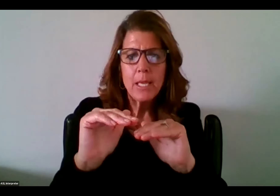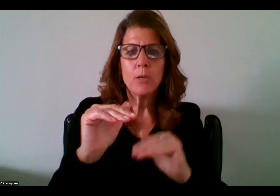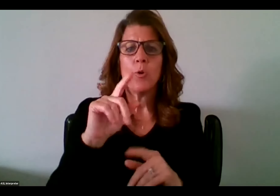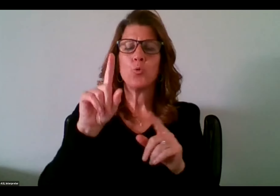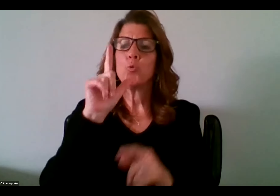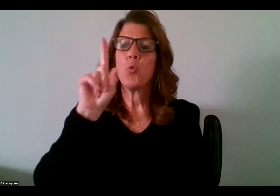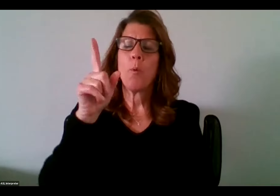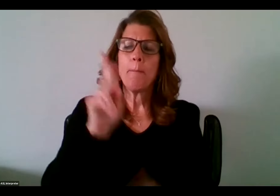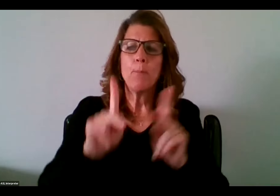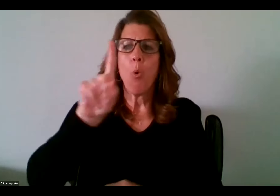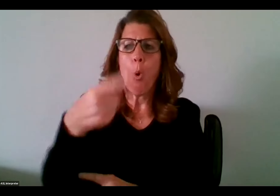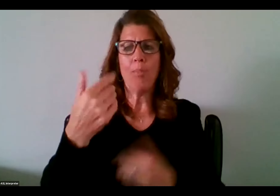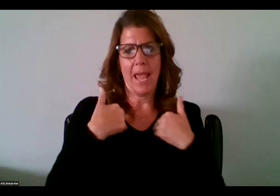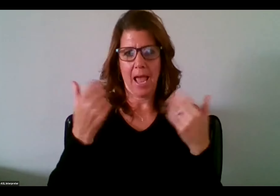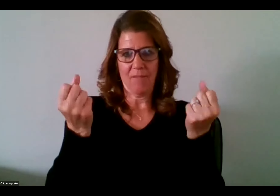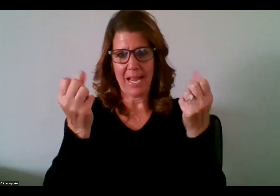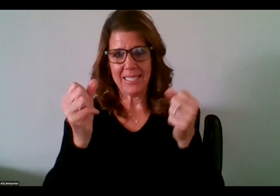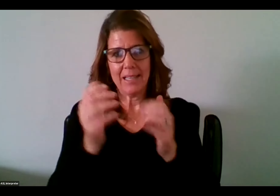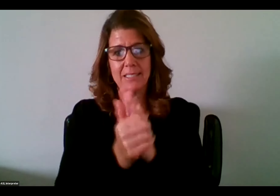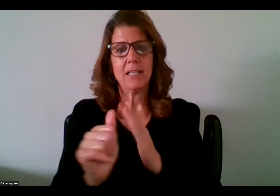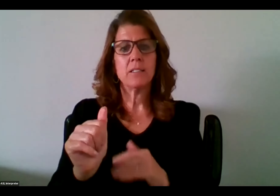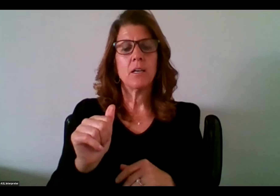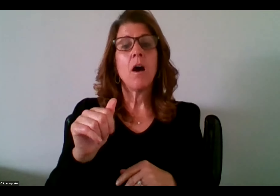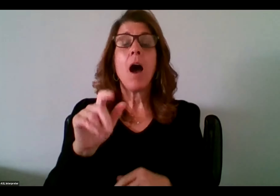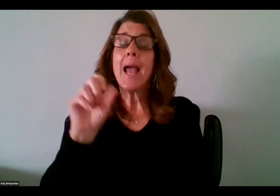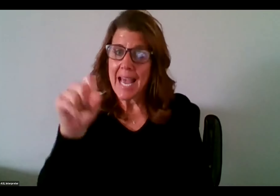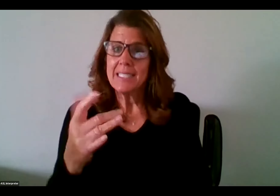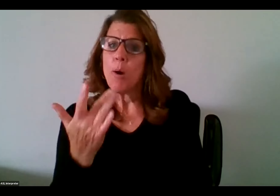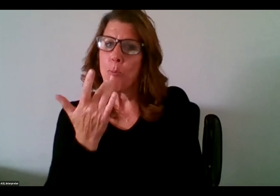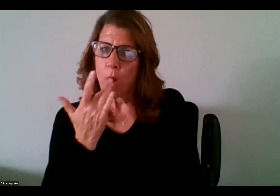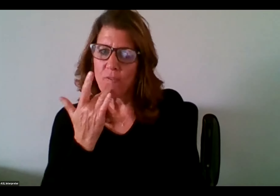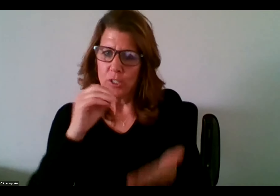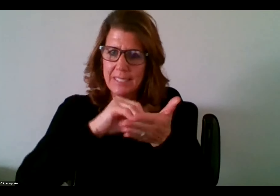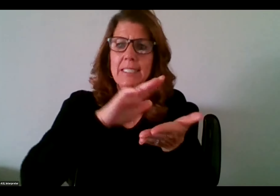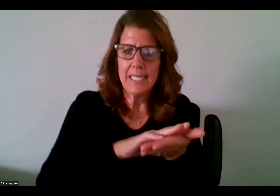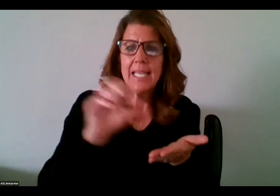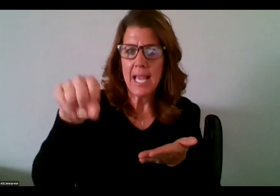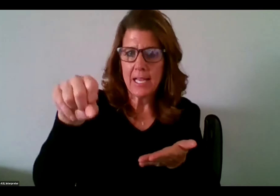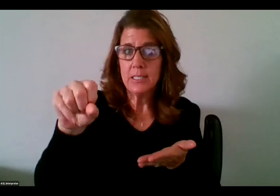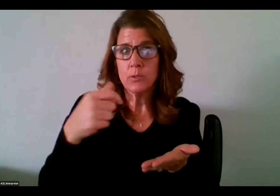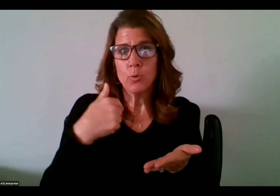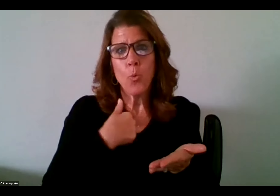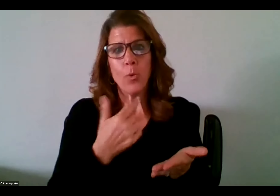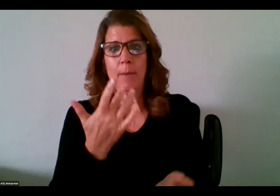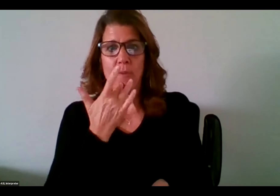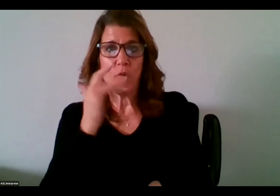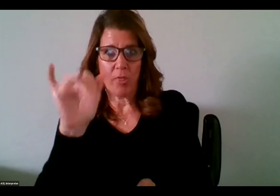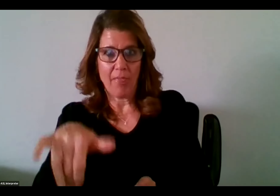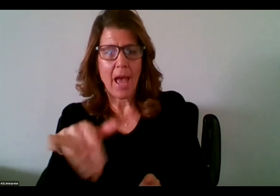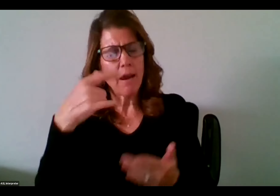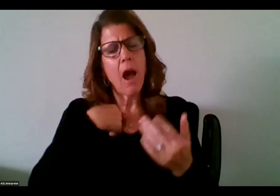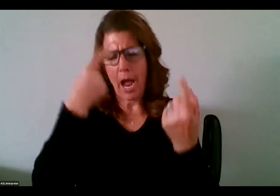those skills, for example those are preferences, and and look for, and agree with you that